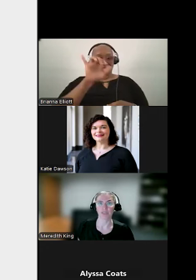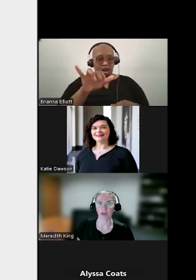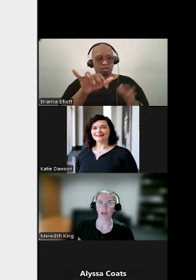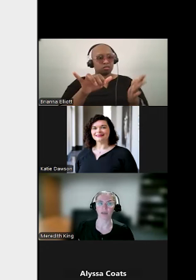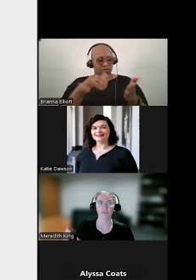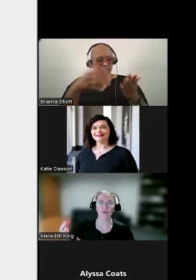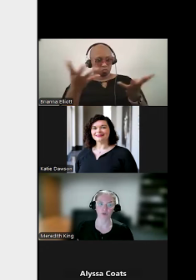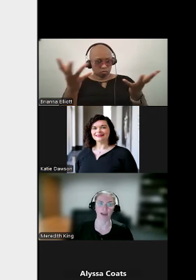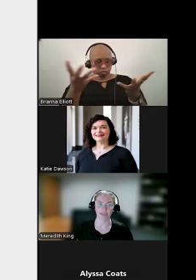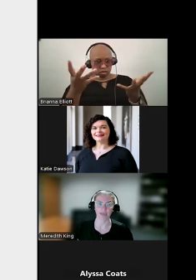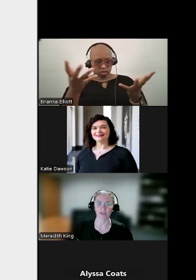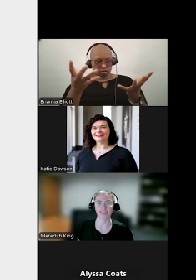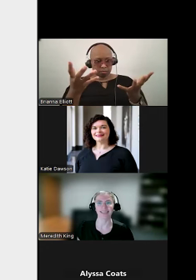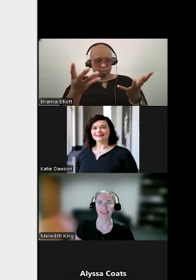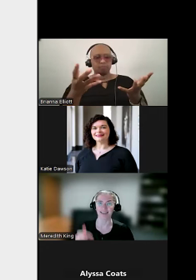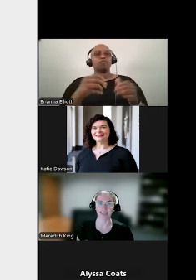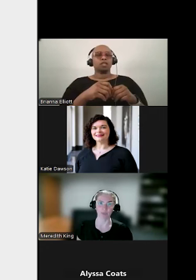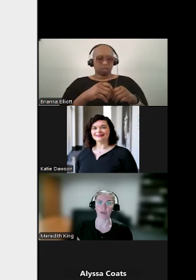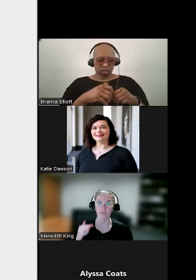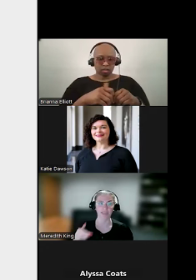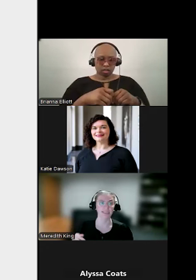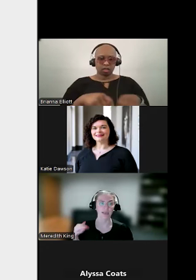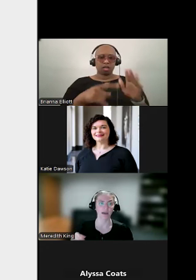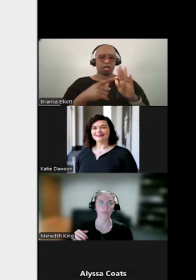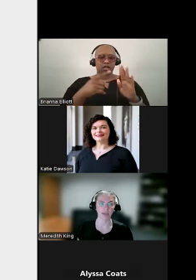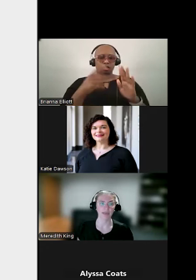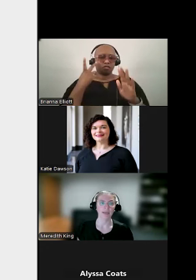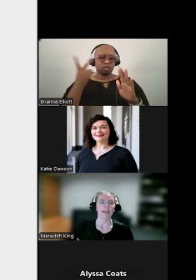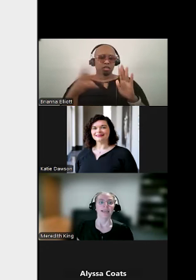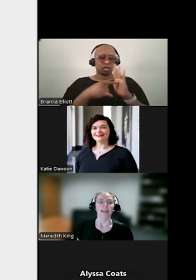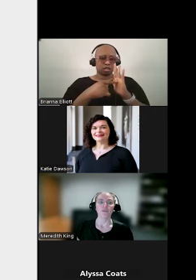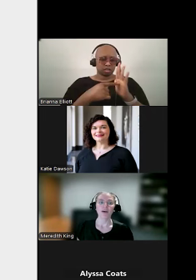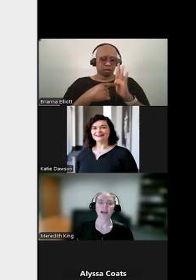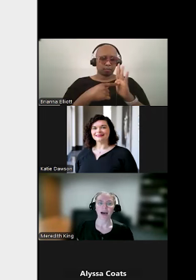rows and columns correctly. You'll see an example of this in a bit. If you have a